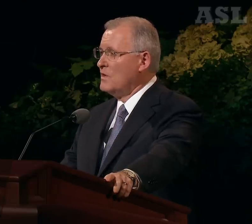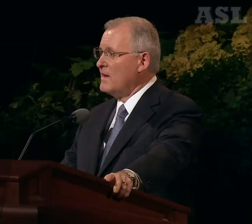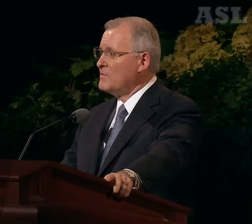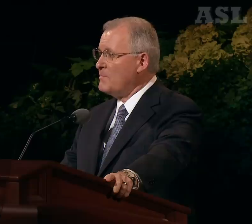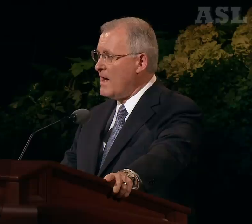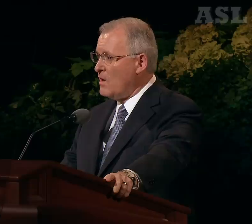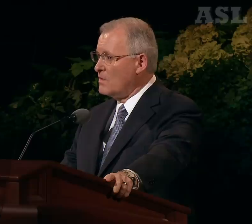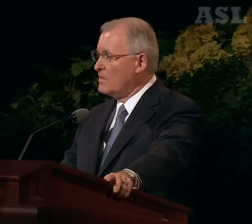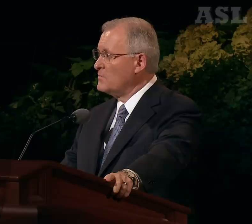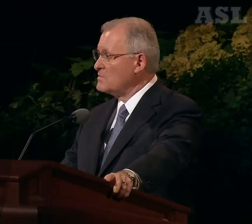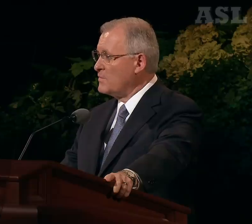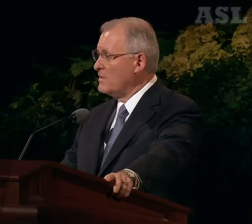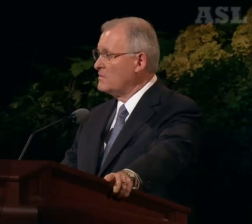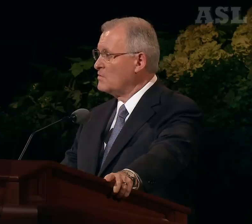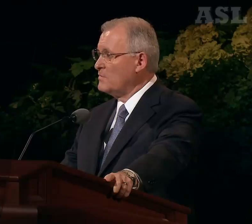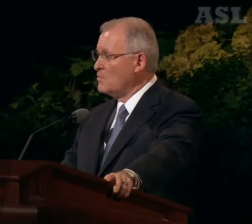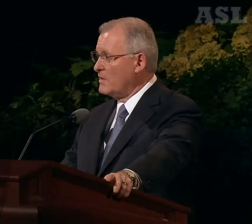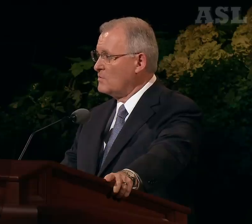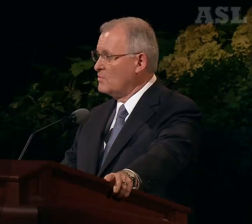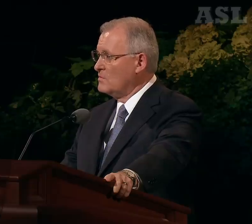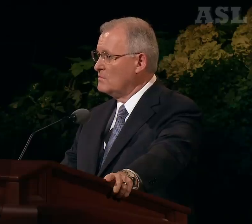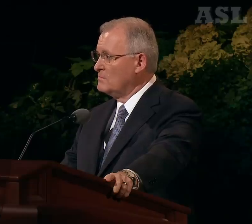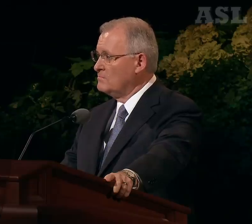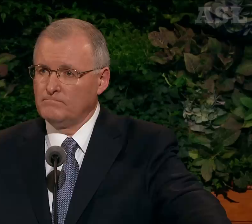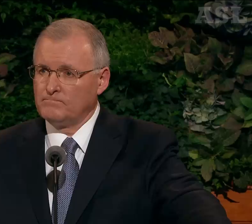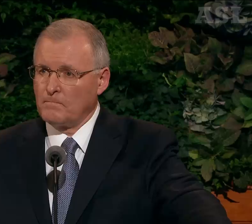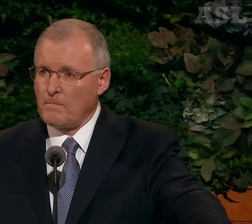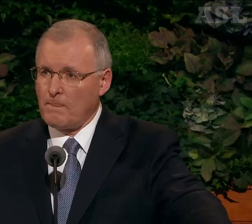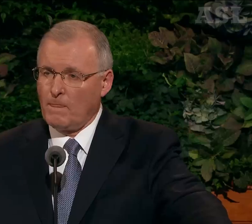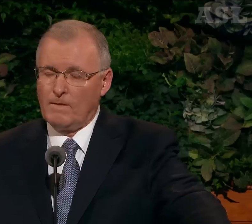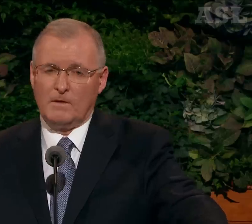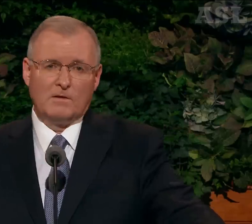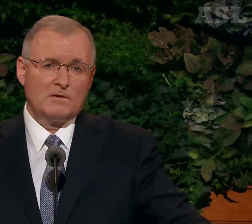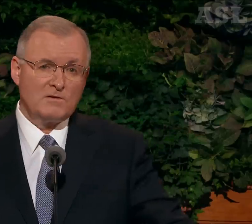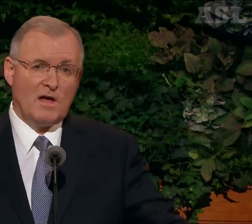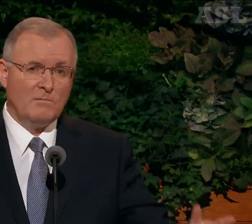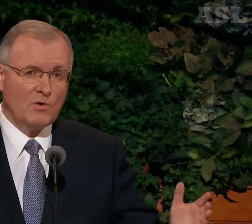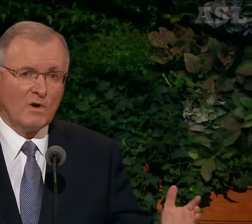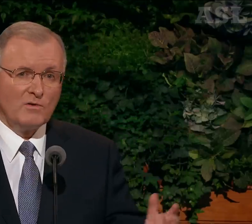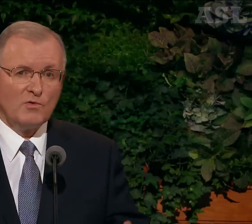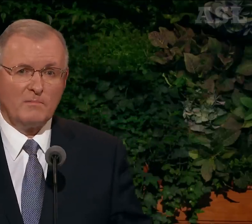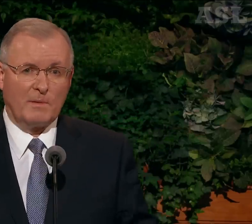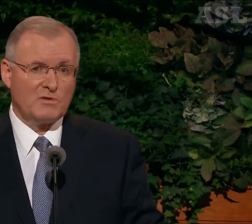IN YOUR STANDING BEFORE GOD AND